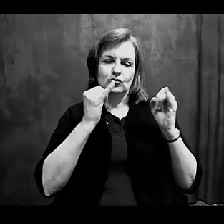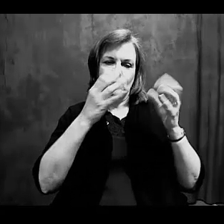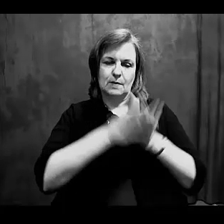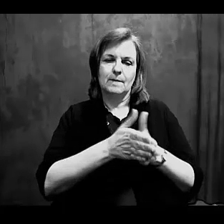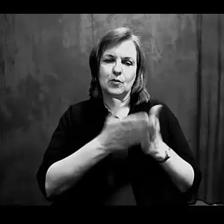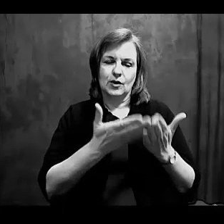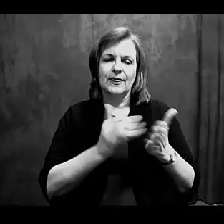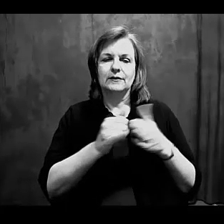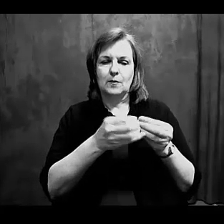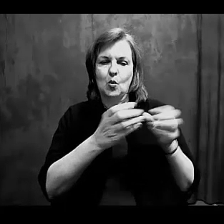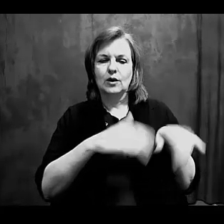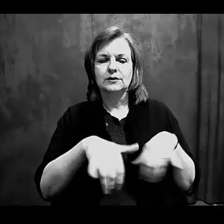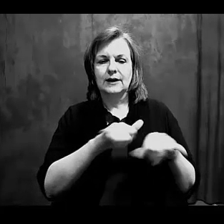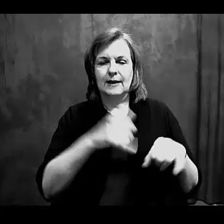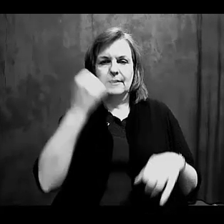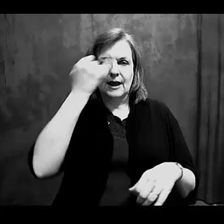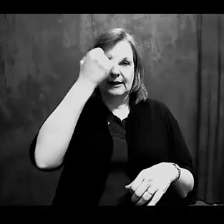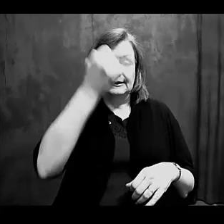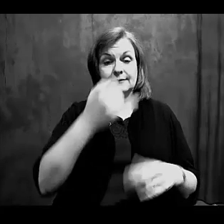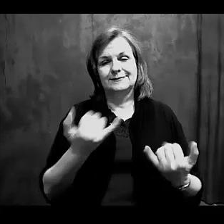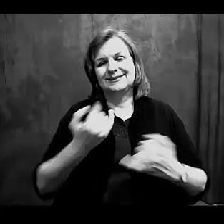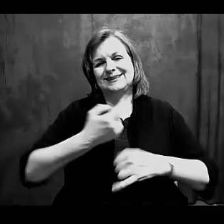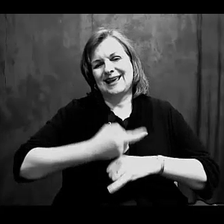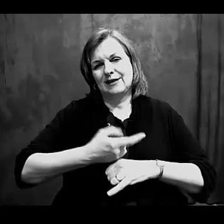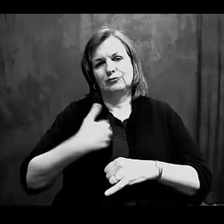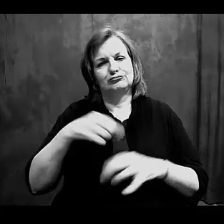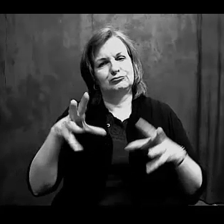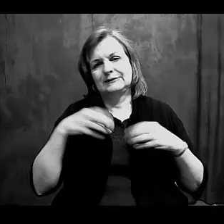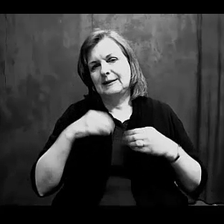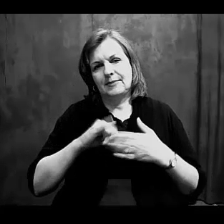more common theme --- today we wouldn't question it